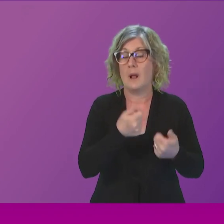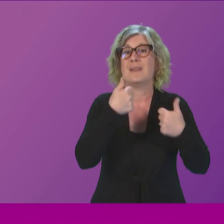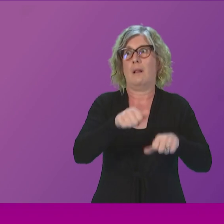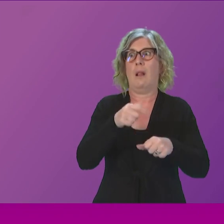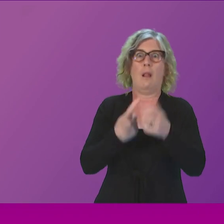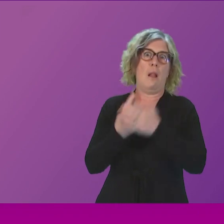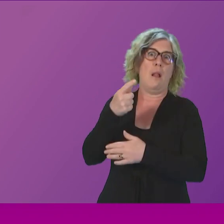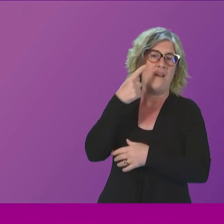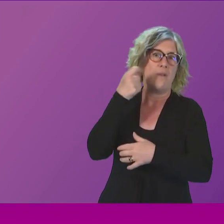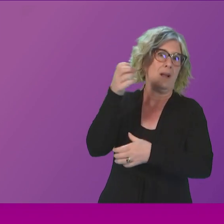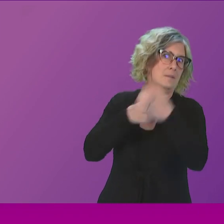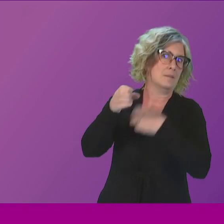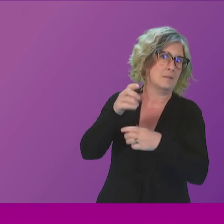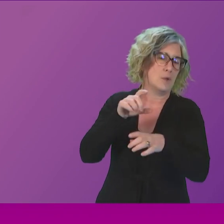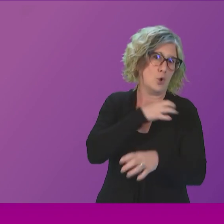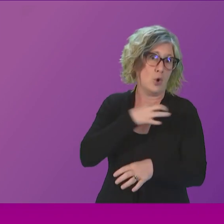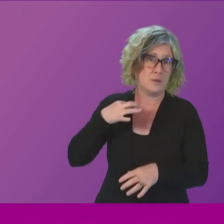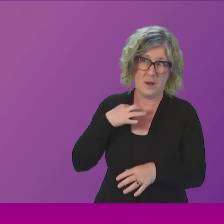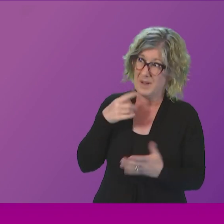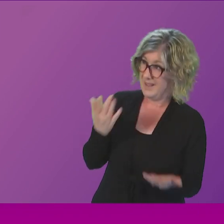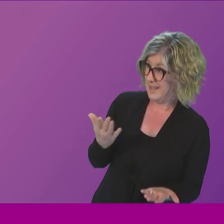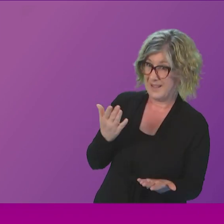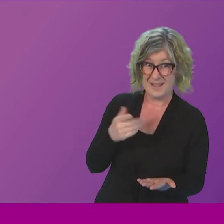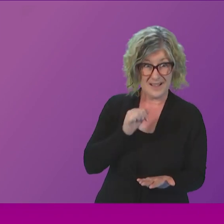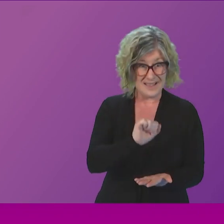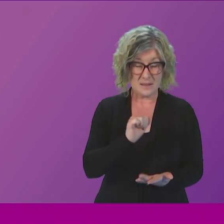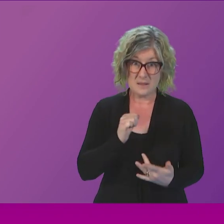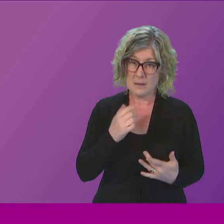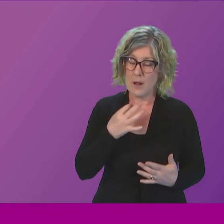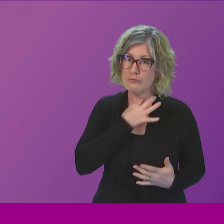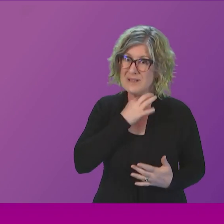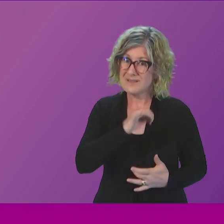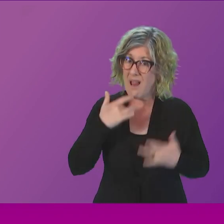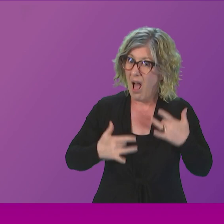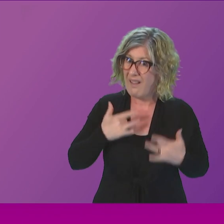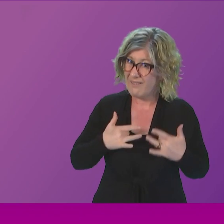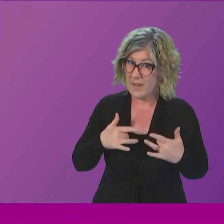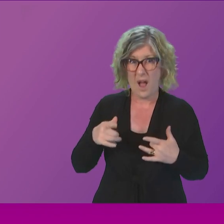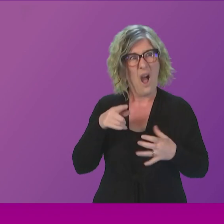“Delay and disruption”—this is life and death for people across the country.